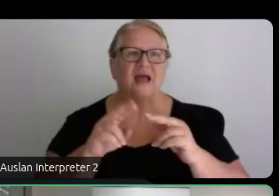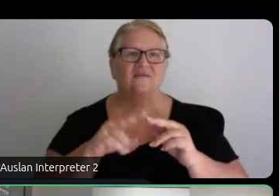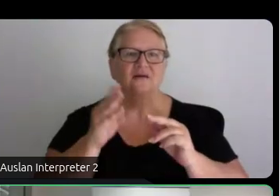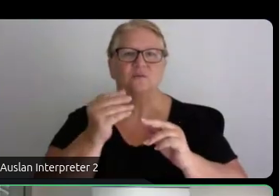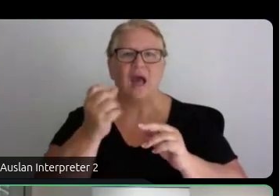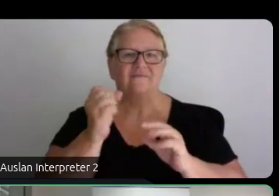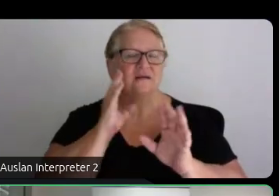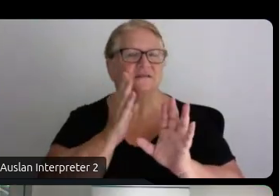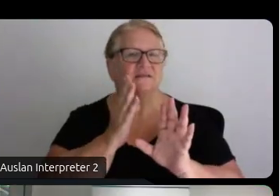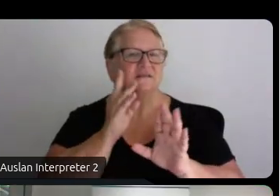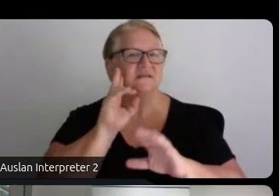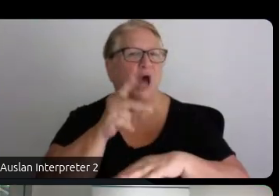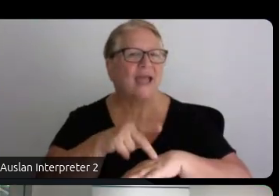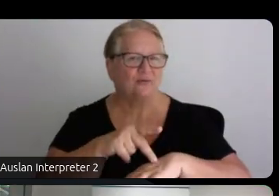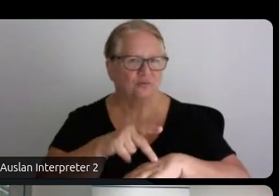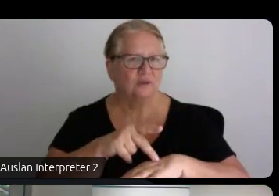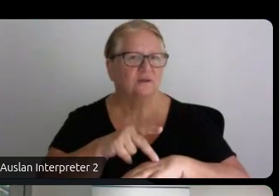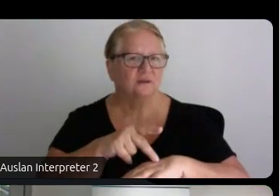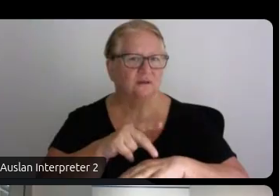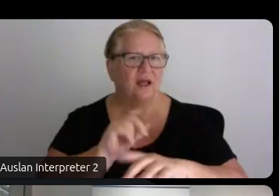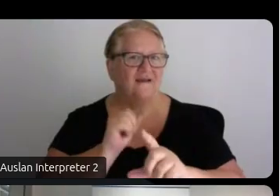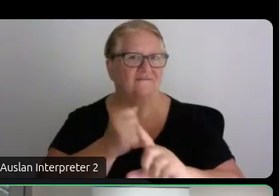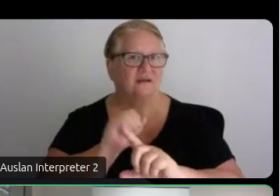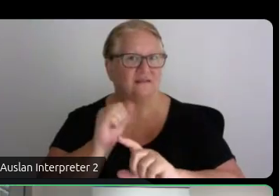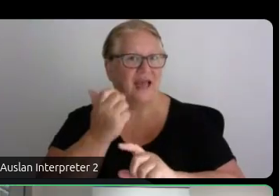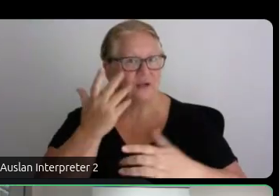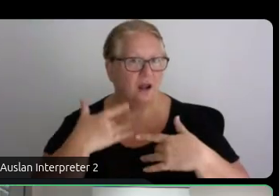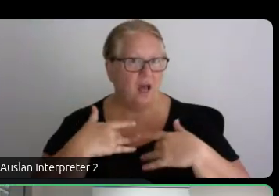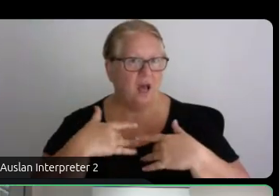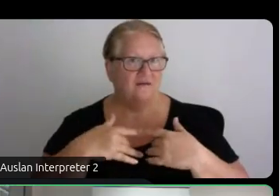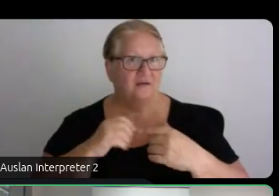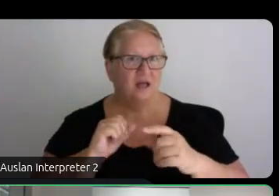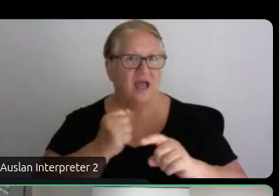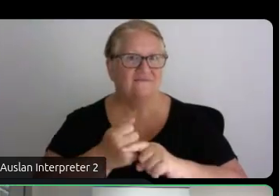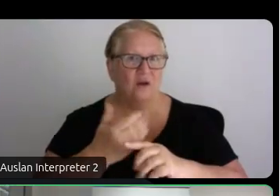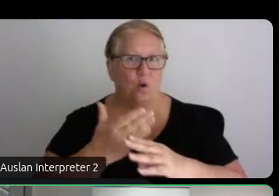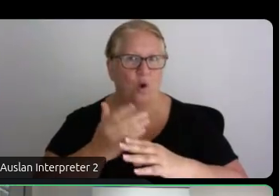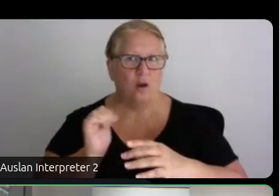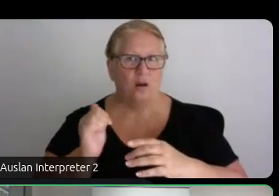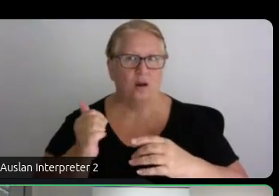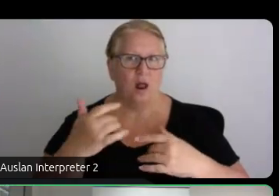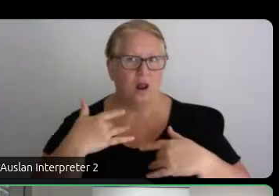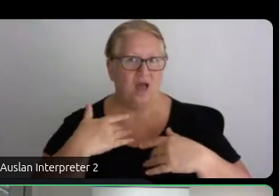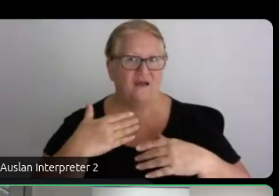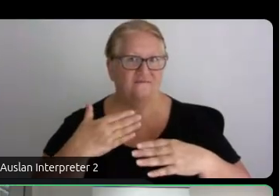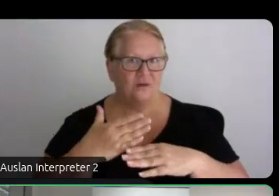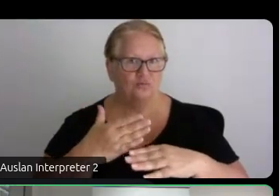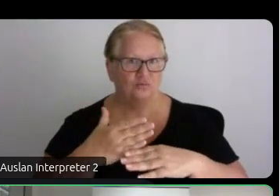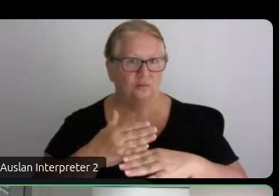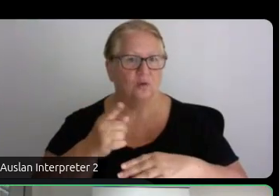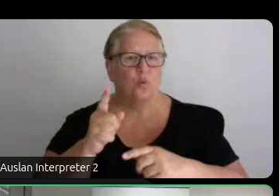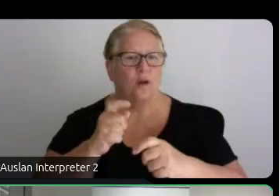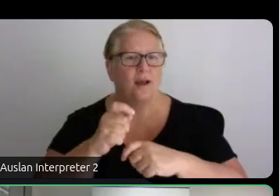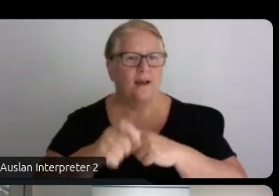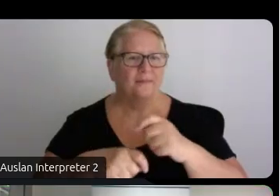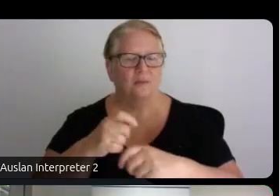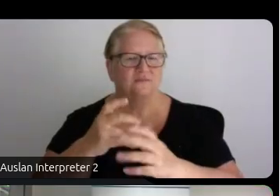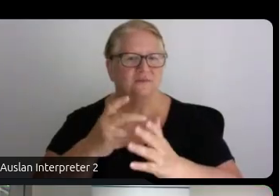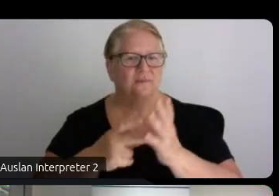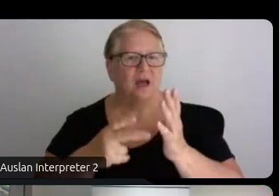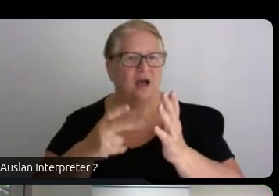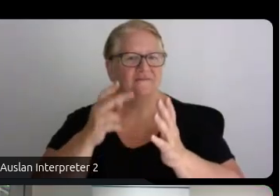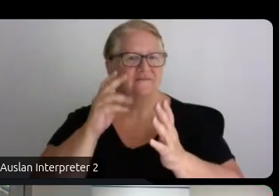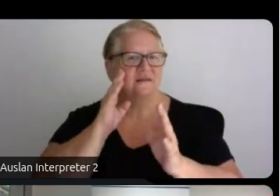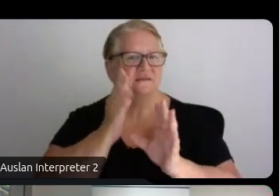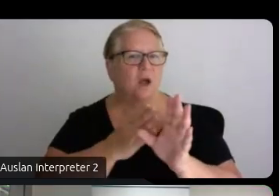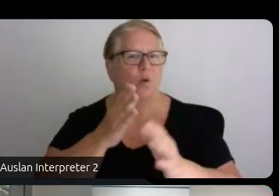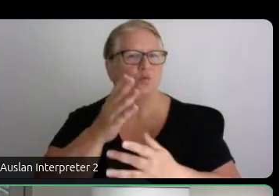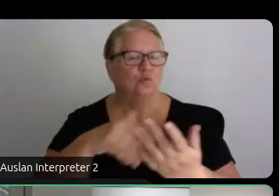dayto-day that effect on function together is what forms the psychosocial impairment. It's atypical